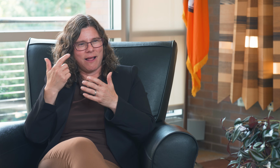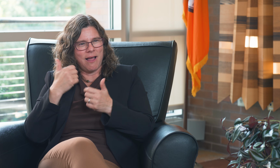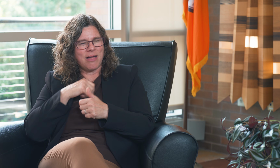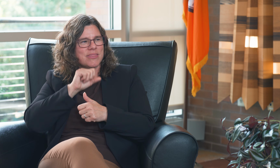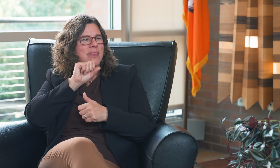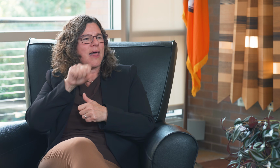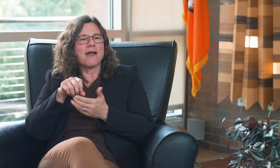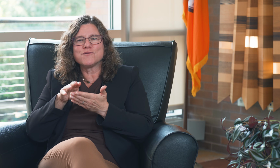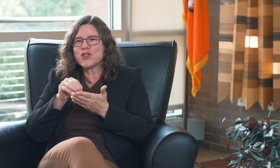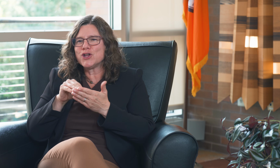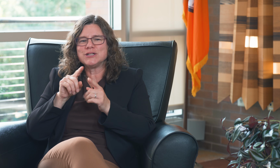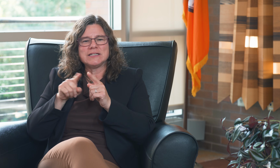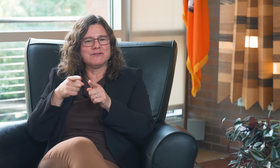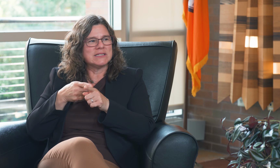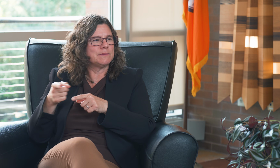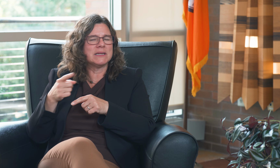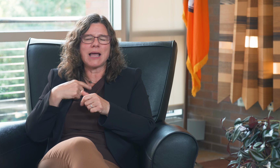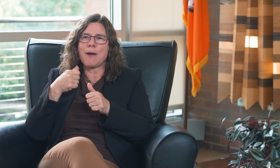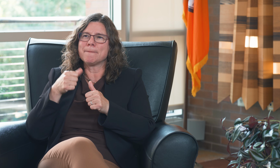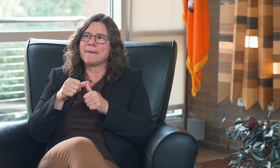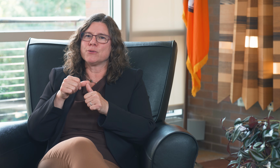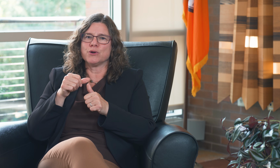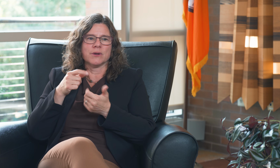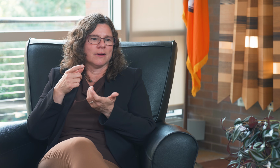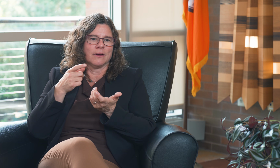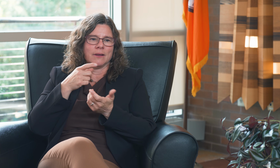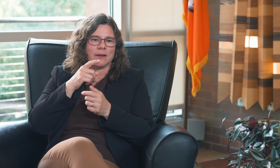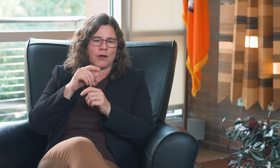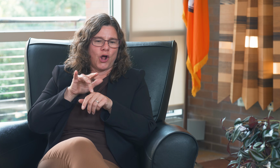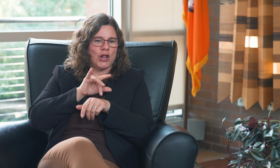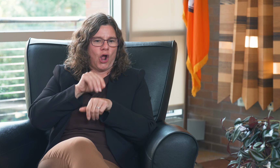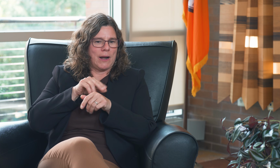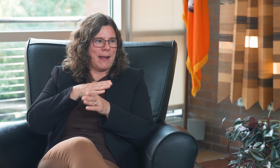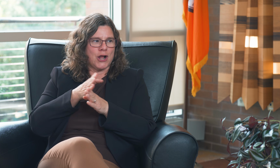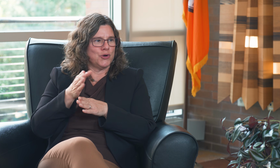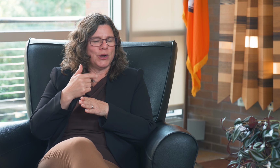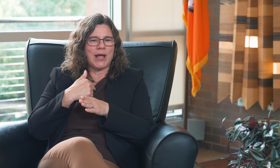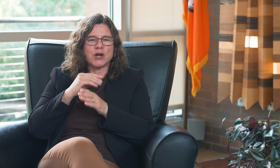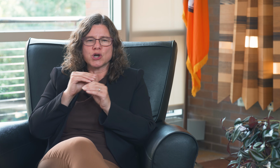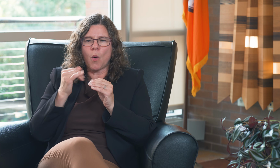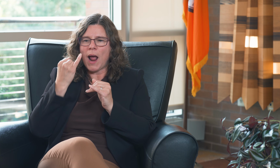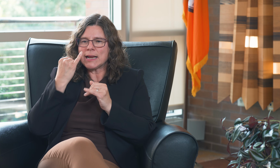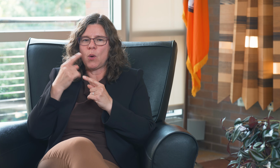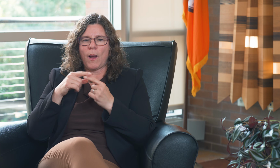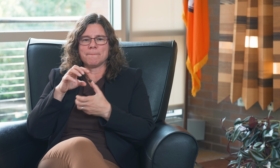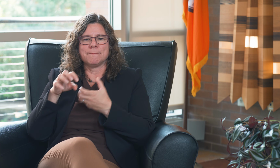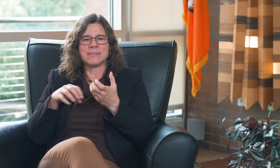And I love learning different disciplines. I remember early on in my career,